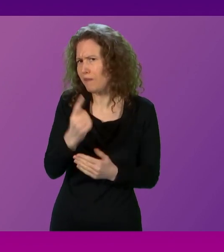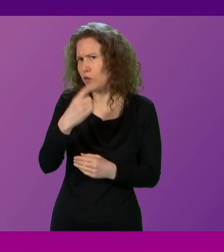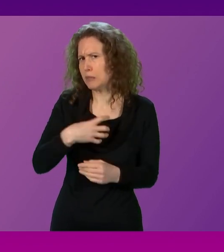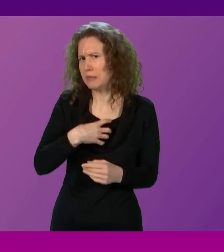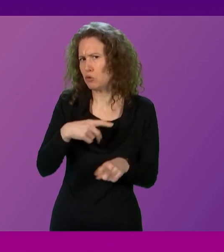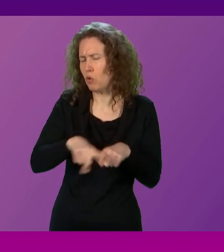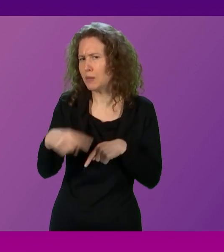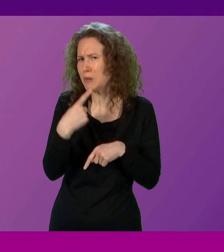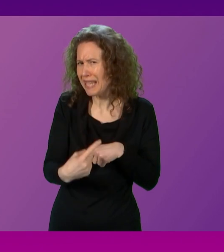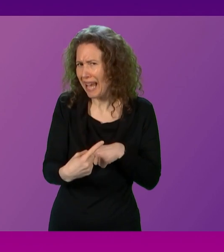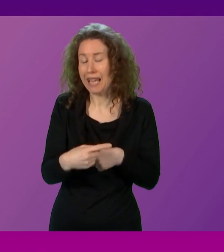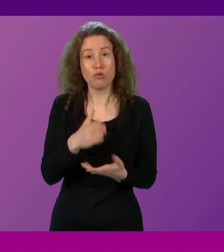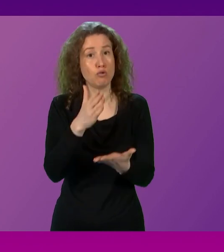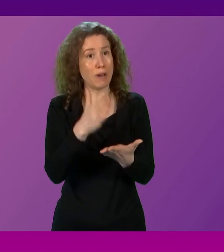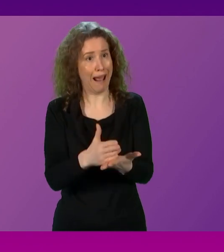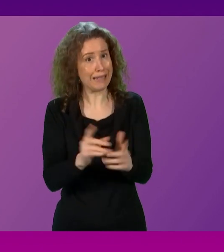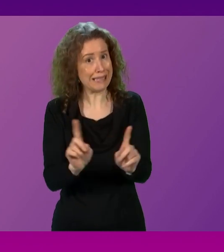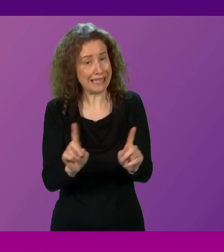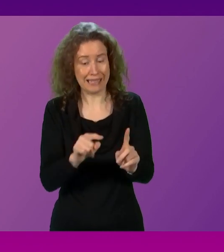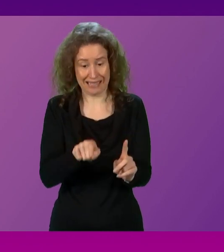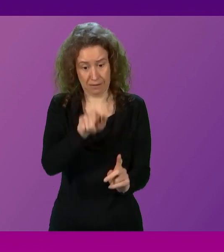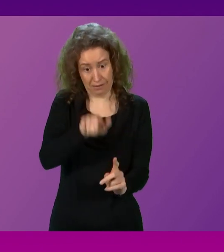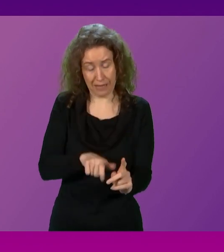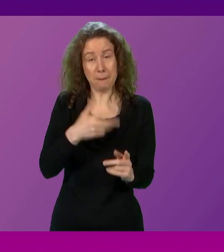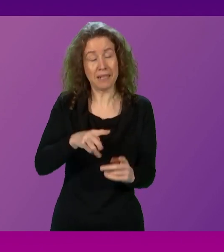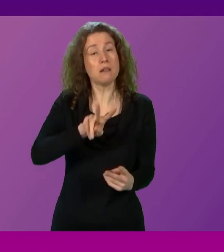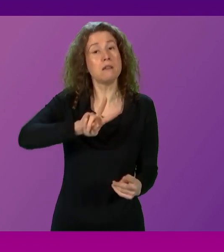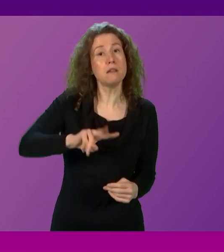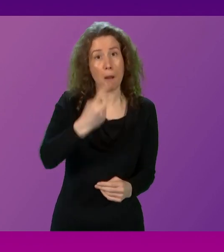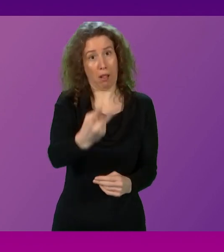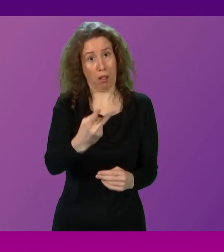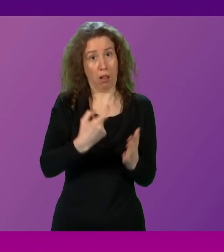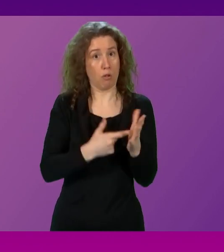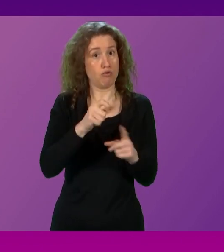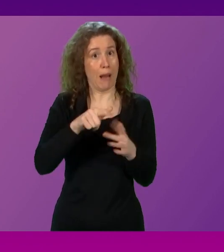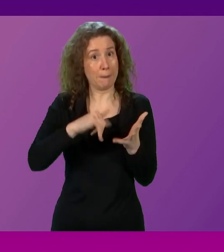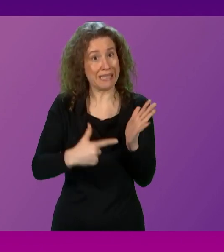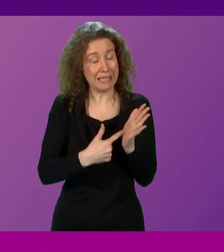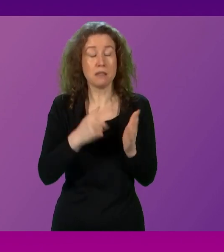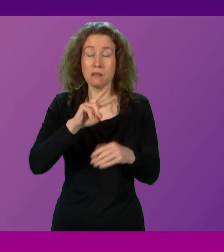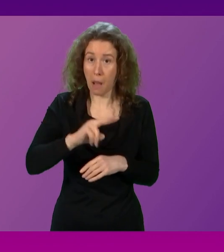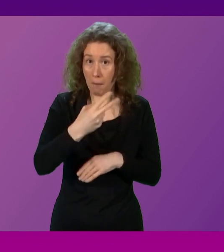trying to say. The reality is that this double rapist—this beast—is in a women’s prison right